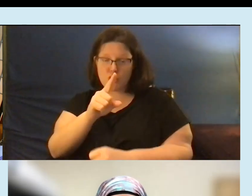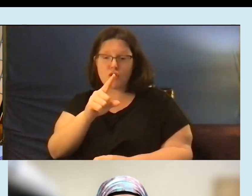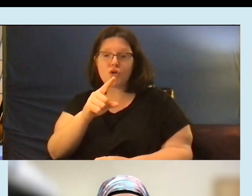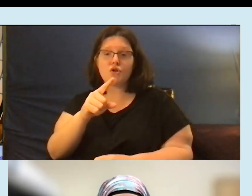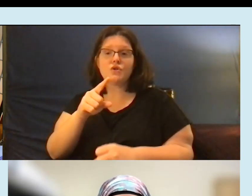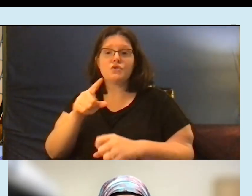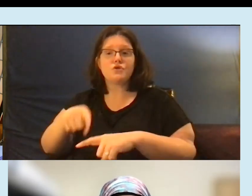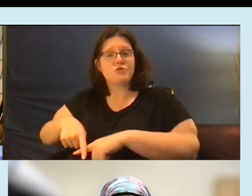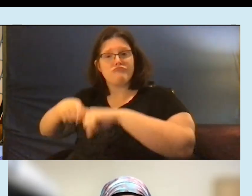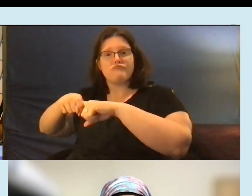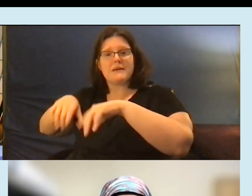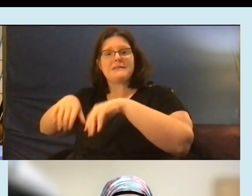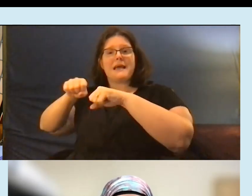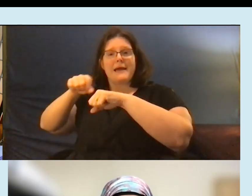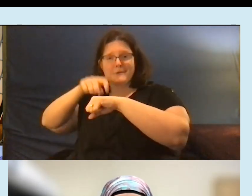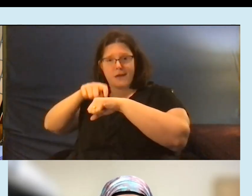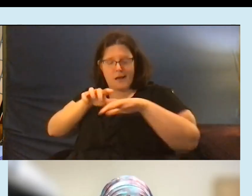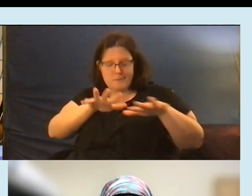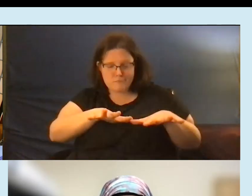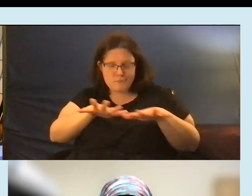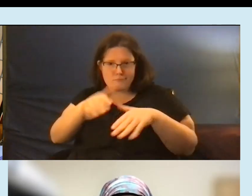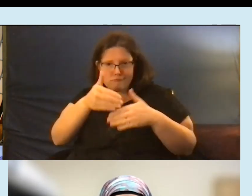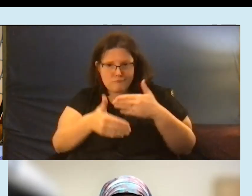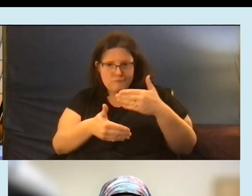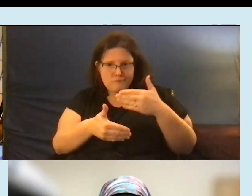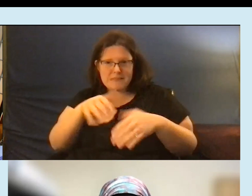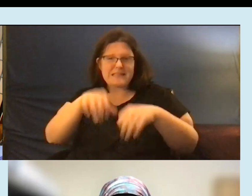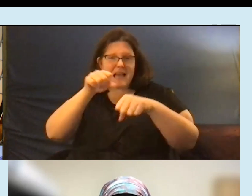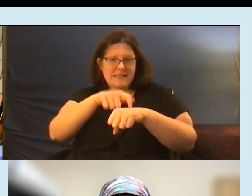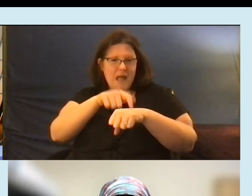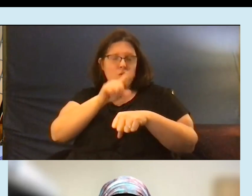time with the first few books that I bound to just like really feel what that felt like